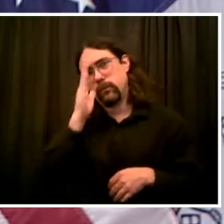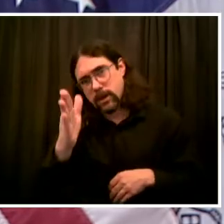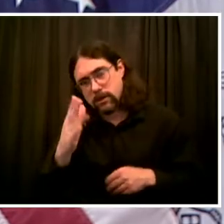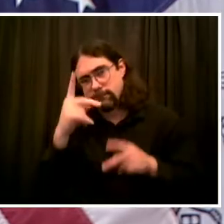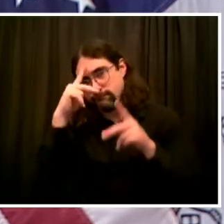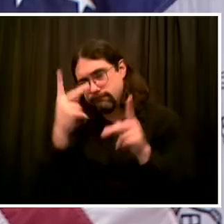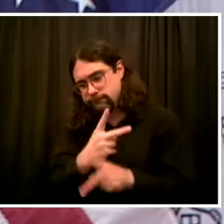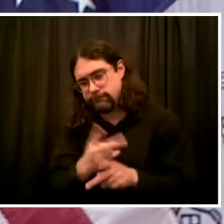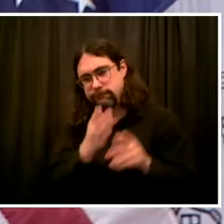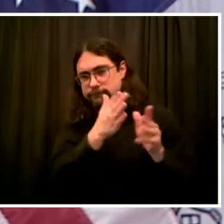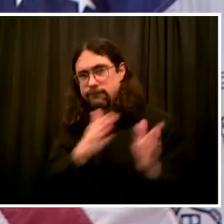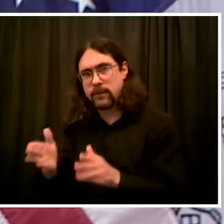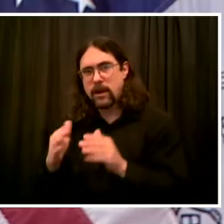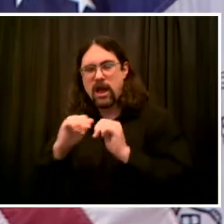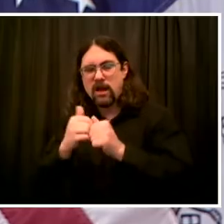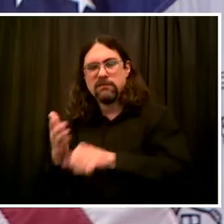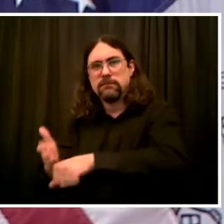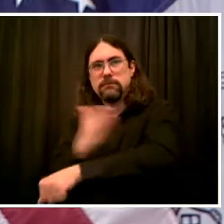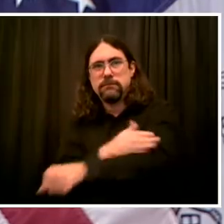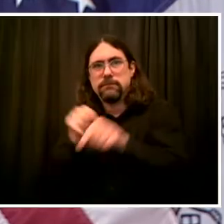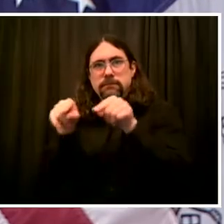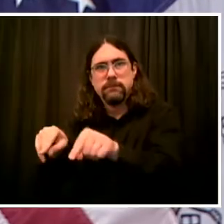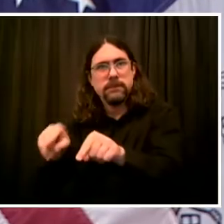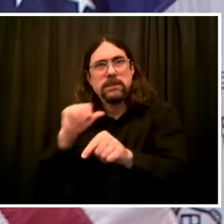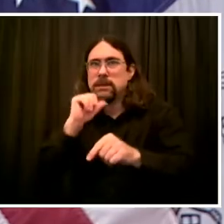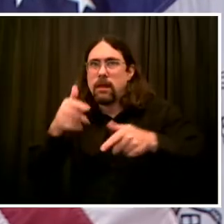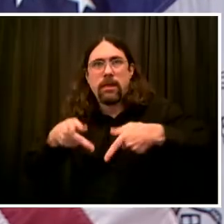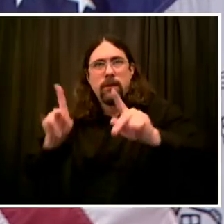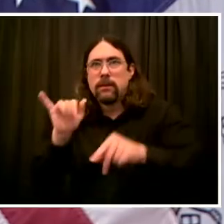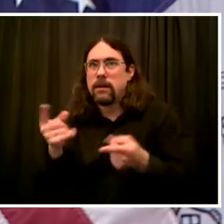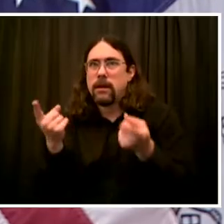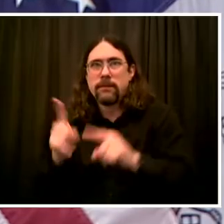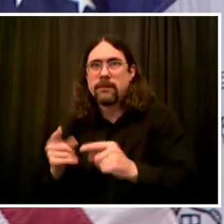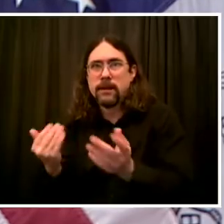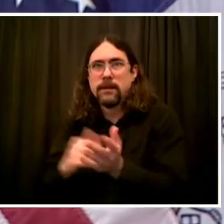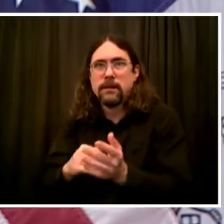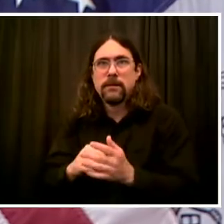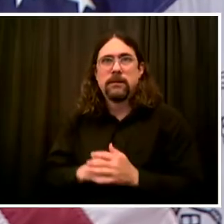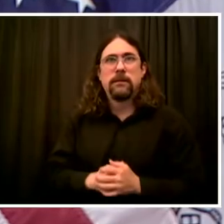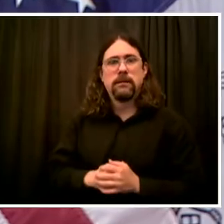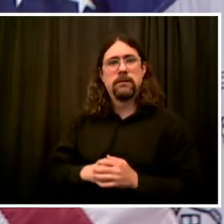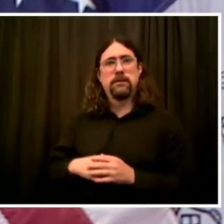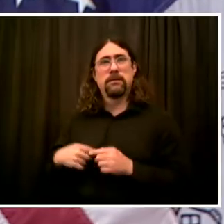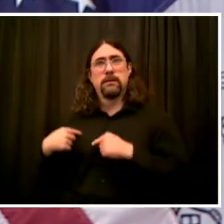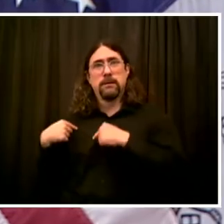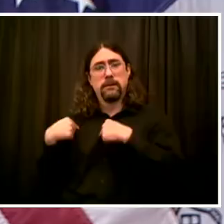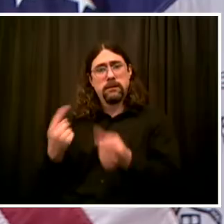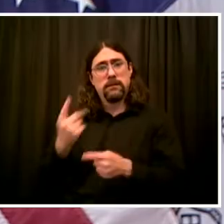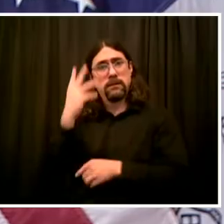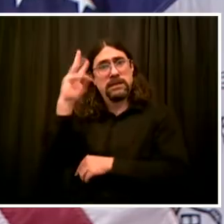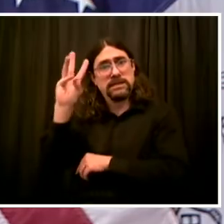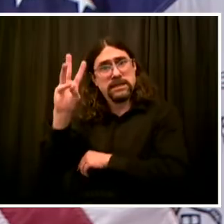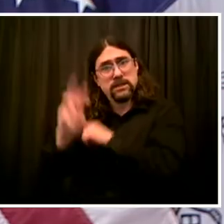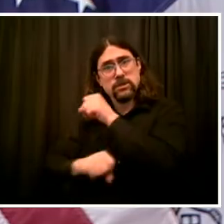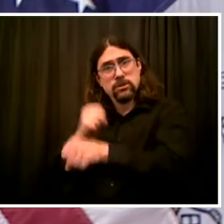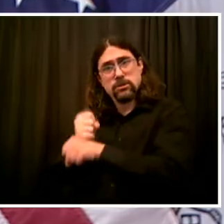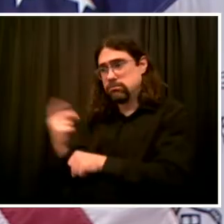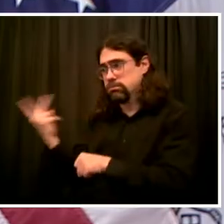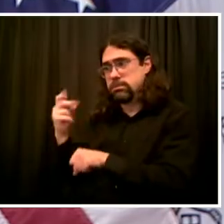IT, I'D TELL YOU. IO D FLEE CONFIDENT BECAUSE WE HAVE TO DO EVERYTHING WE'VE DONE FOR THE PAST SIX PLUS YEARS IN